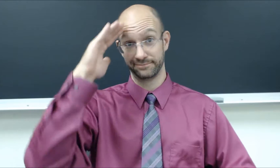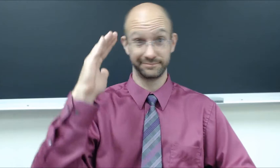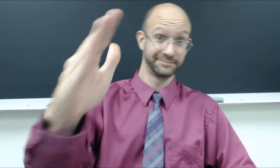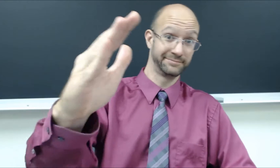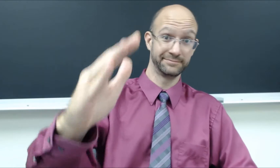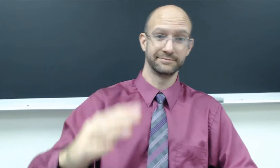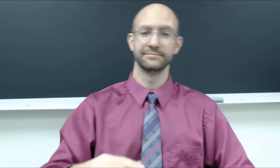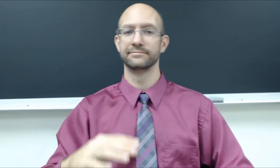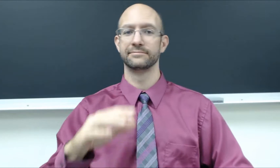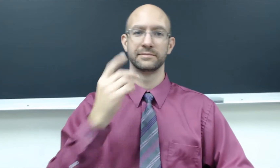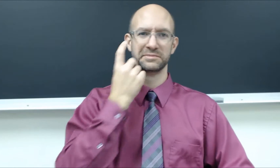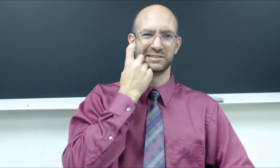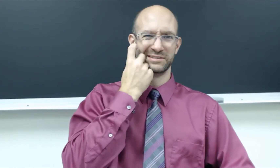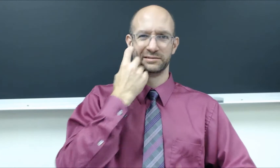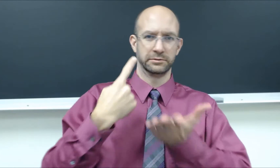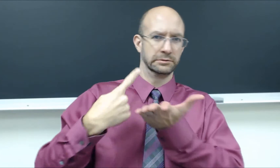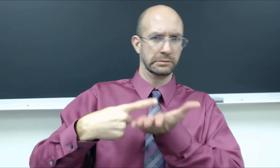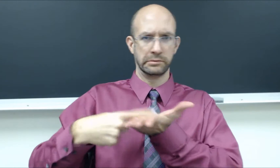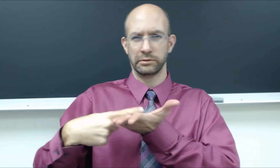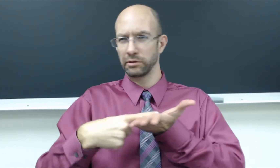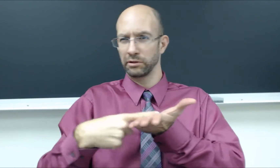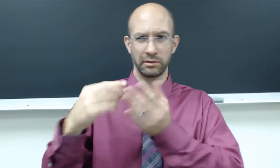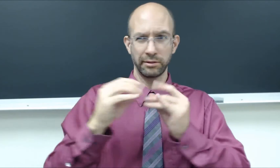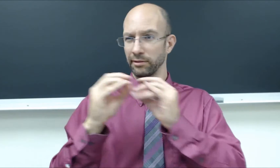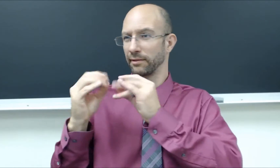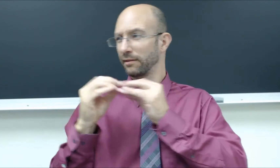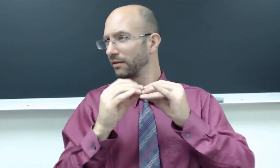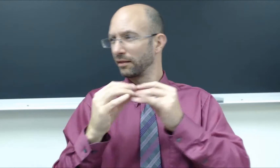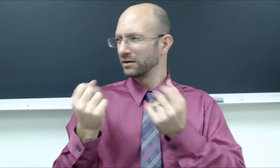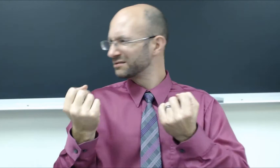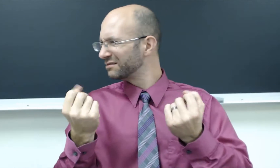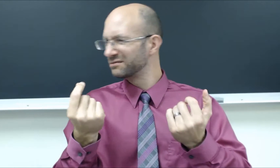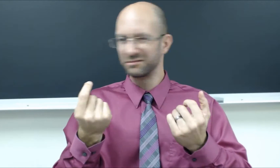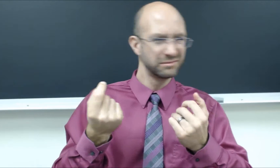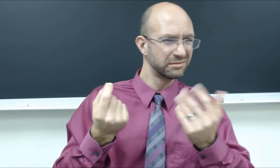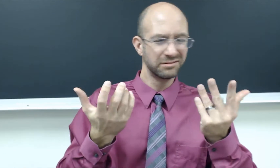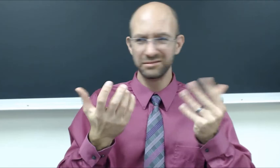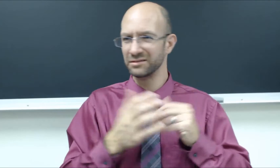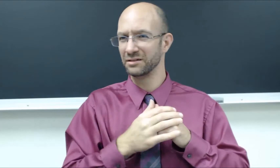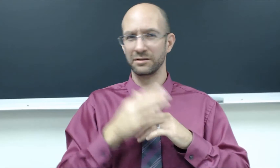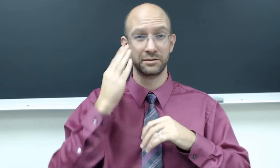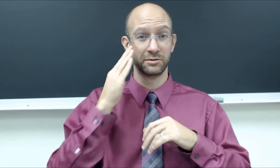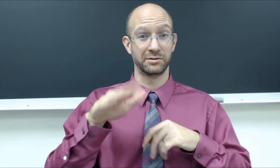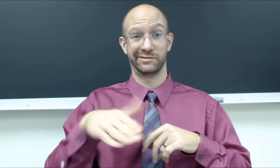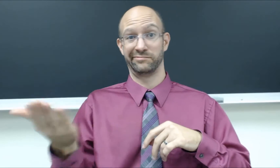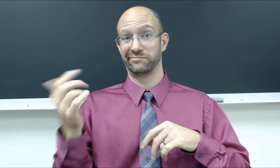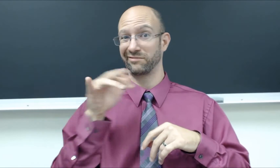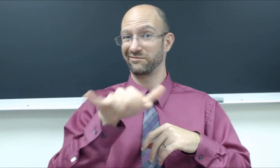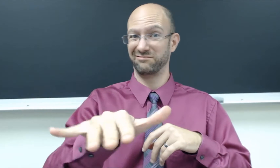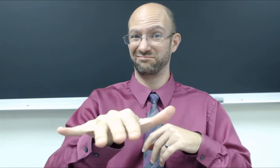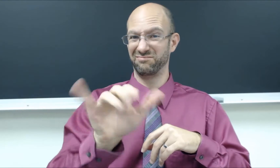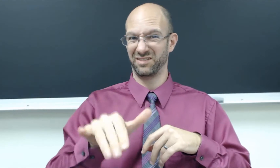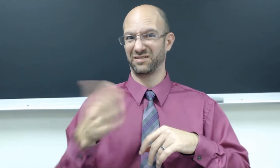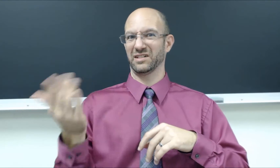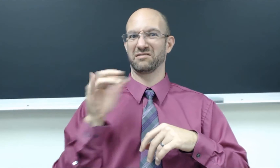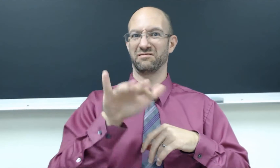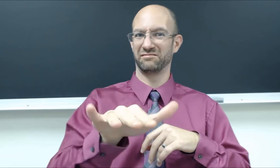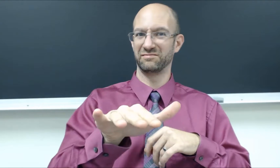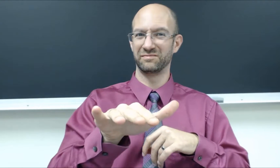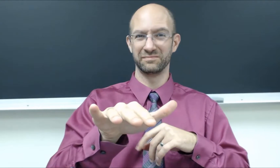HELLO! Recently, we discussed how we would sign ... You know DEAD CL:5 "FLOCK-TO"